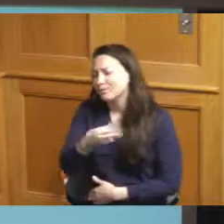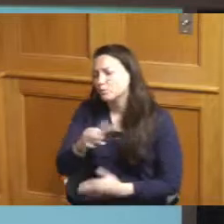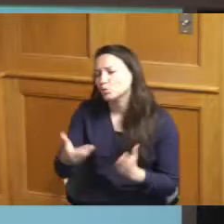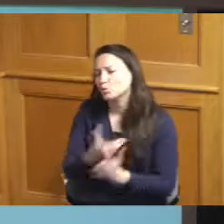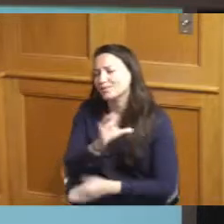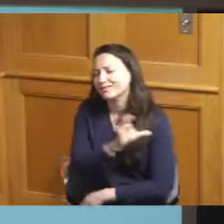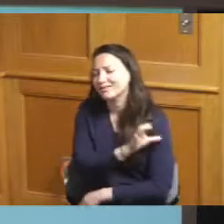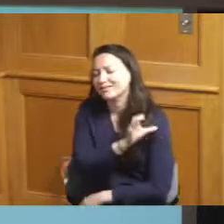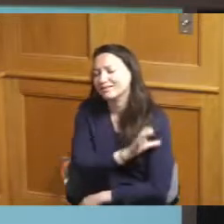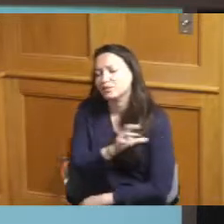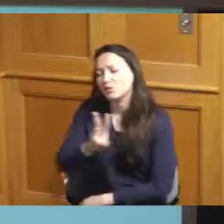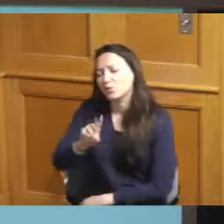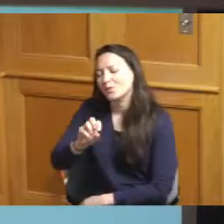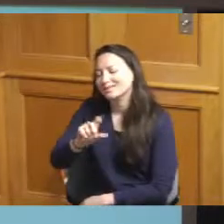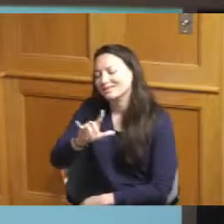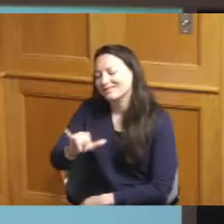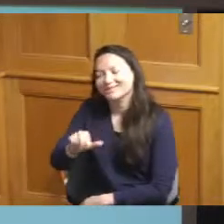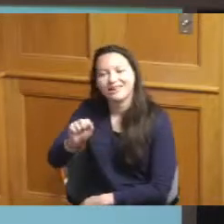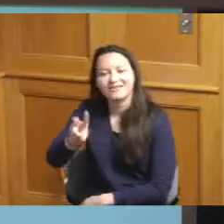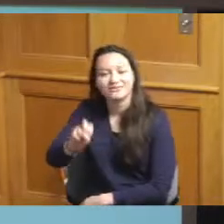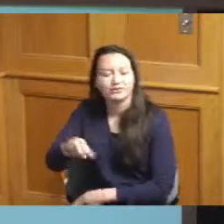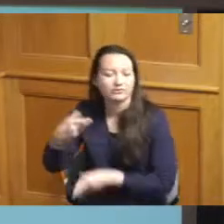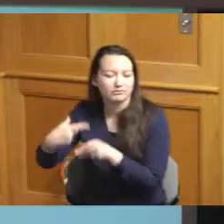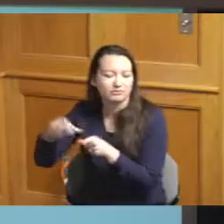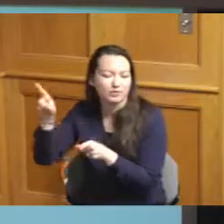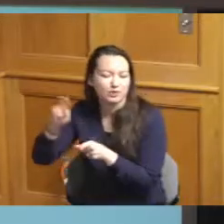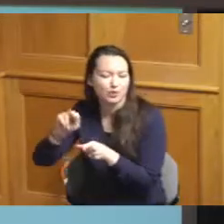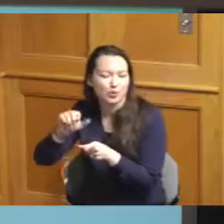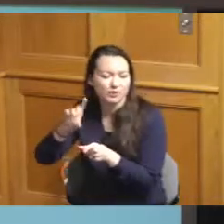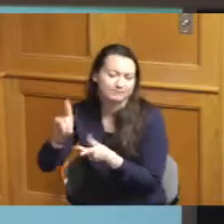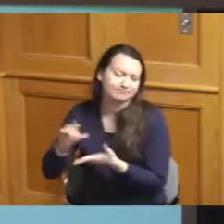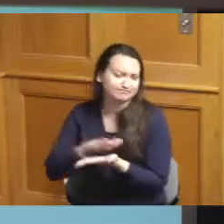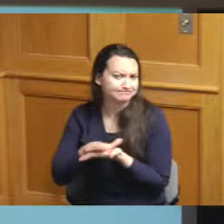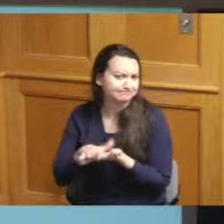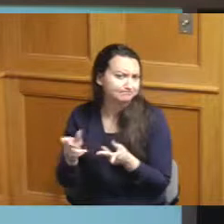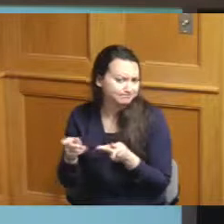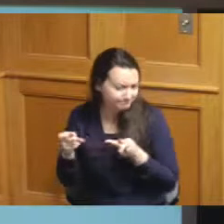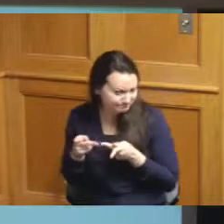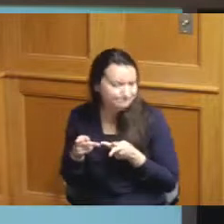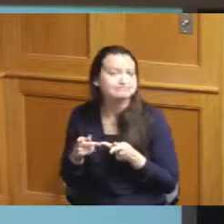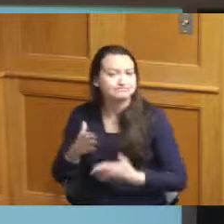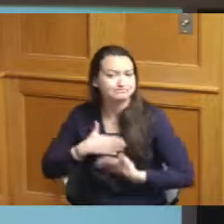on Wesley Avenue in Norwood is open it's real real nice space and we're happy to be serving